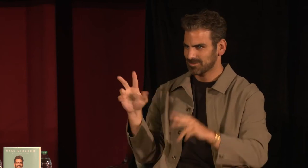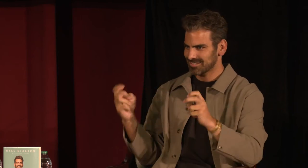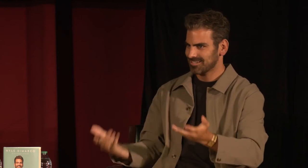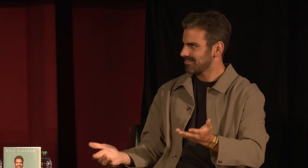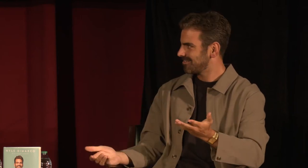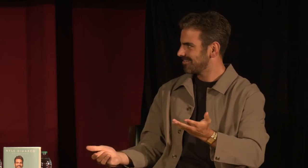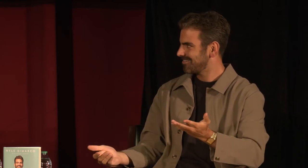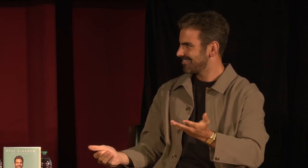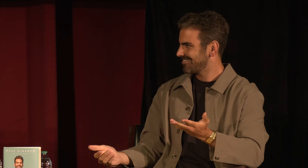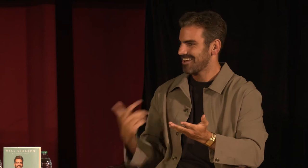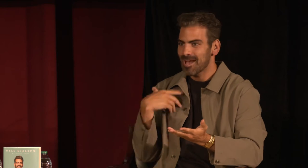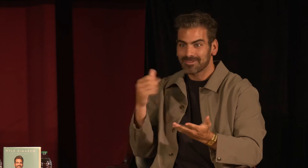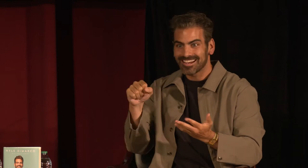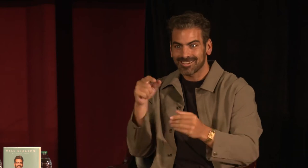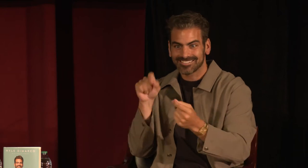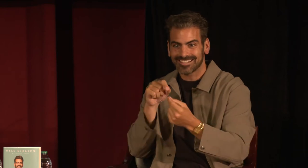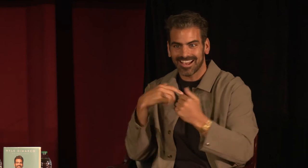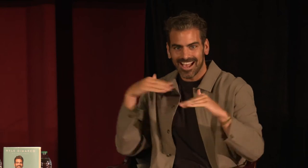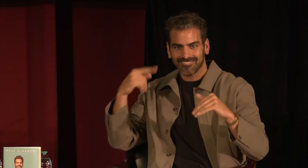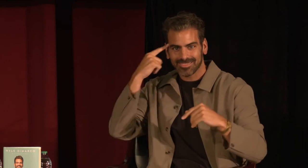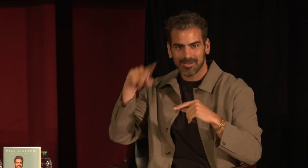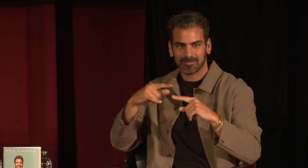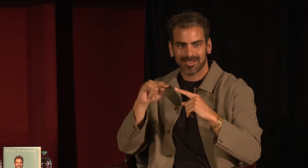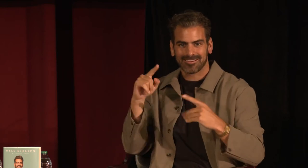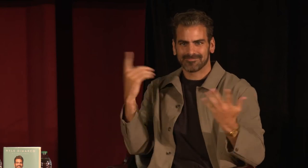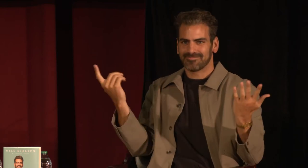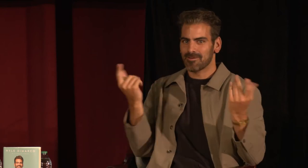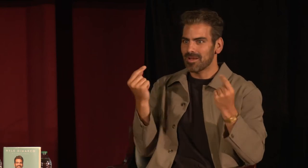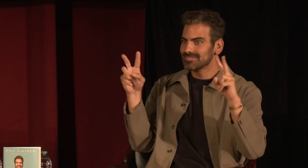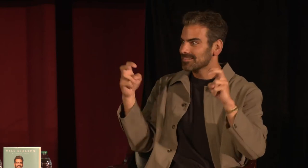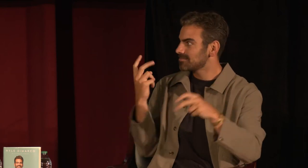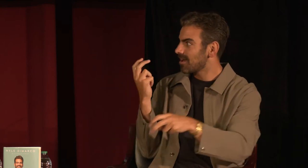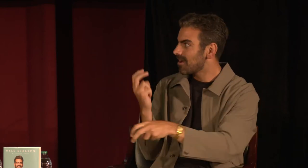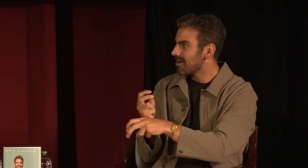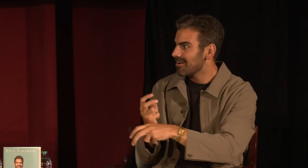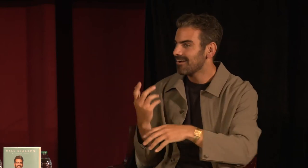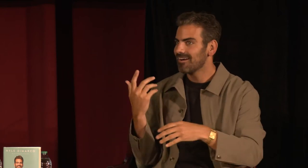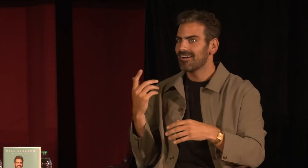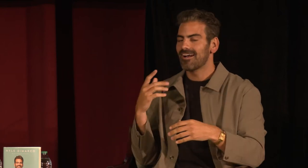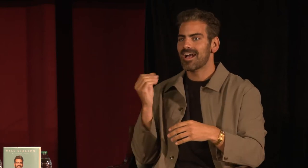it to my team and they said, where's your title? And I said, yeah, I haven't exactly specifically come up with one yet because coming up